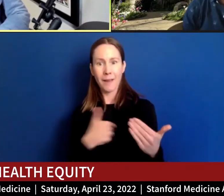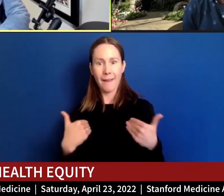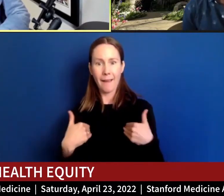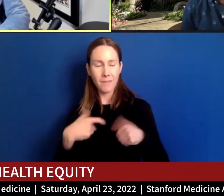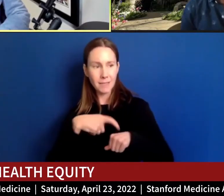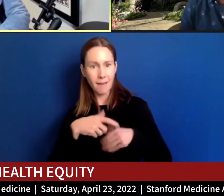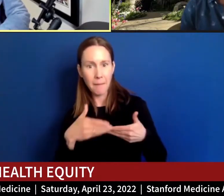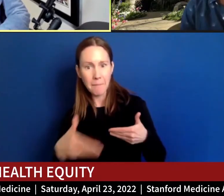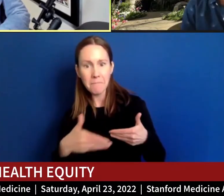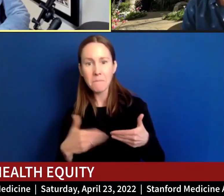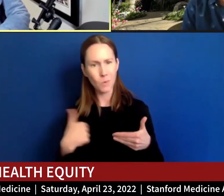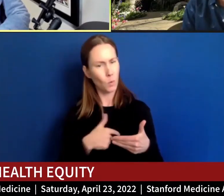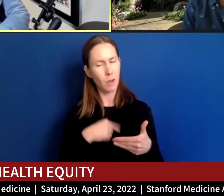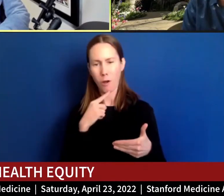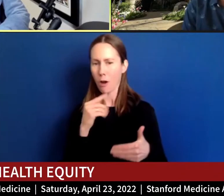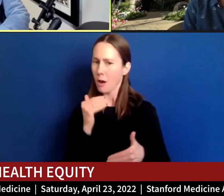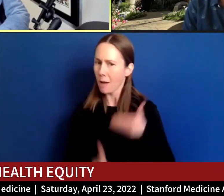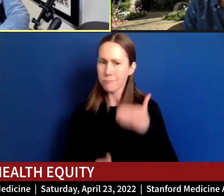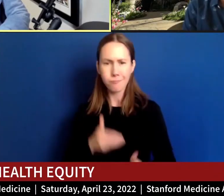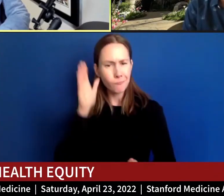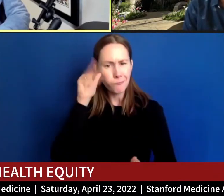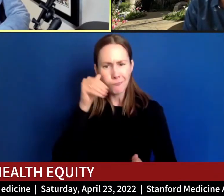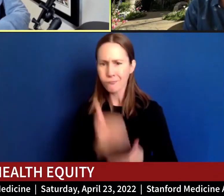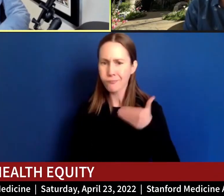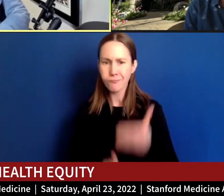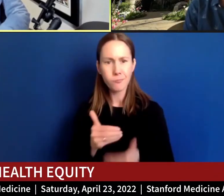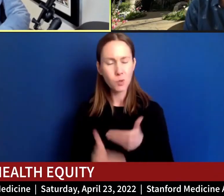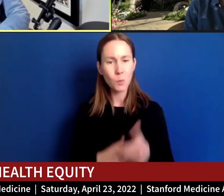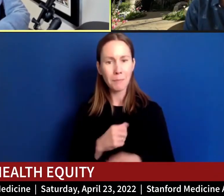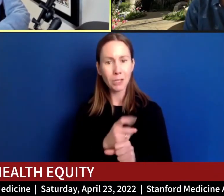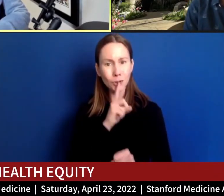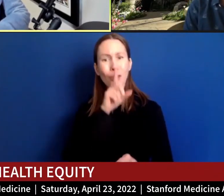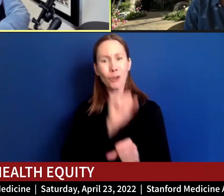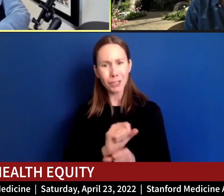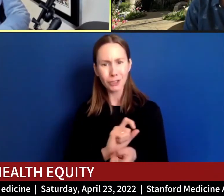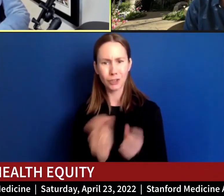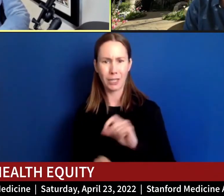we're moving full force to make sure that there is change. And we're just not simply talking about